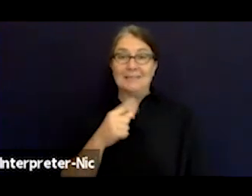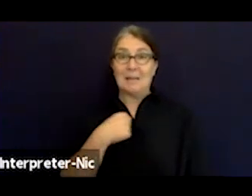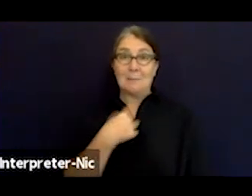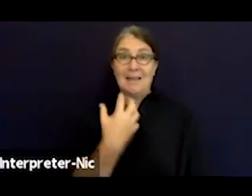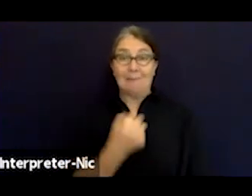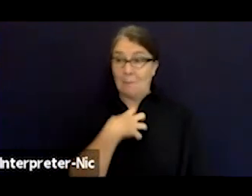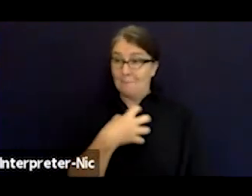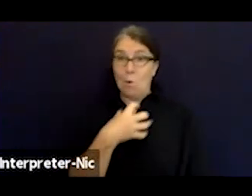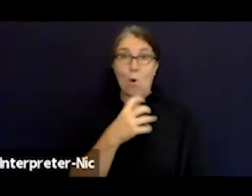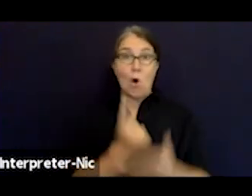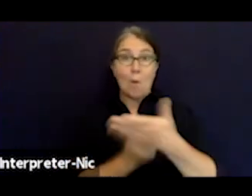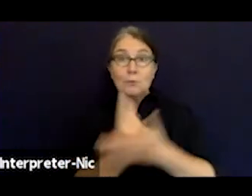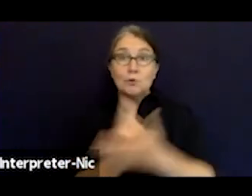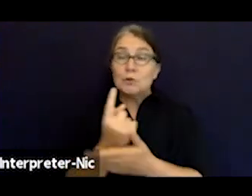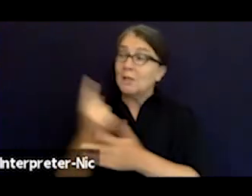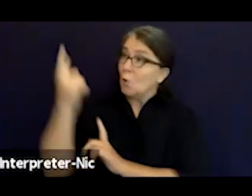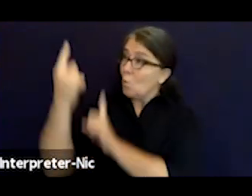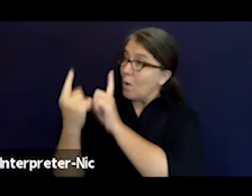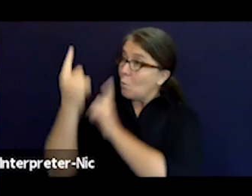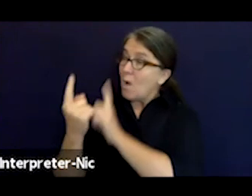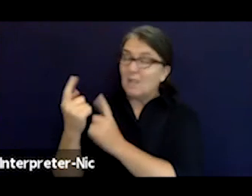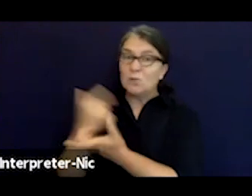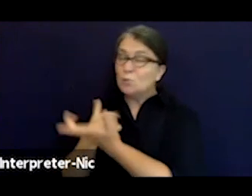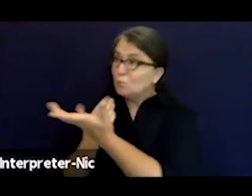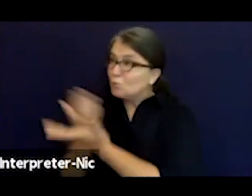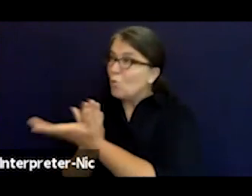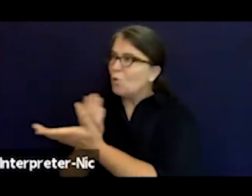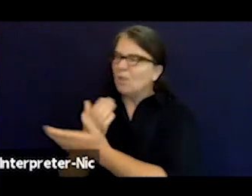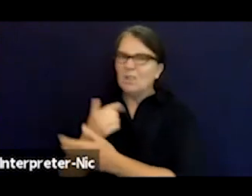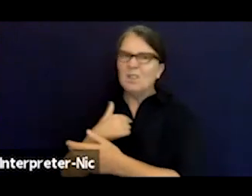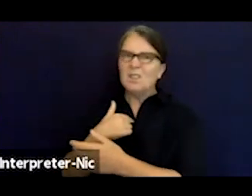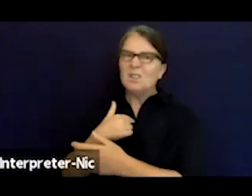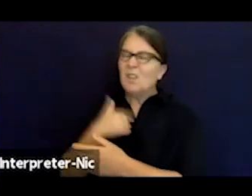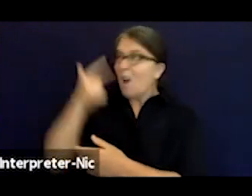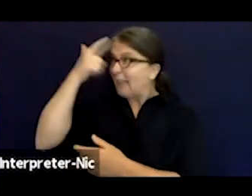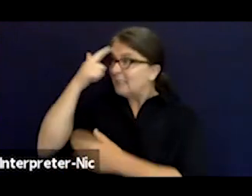individual student support needs to suggest more universal inclusive practices for all students.